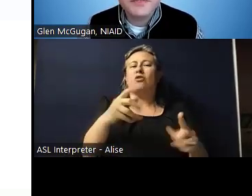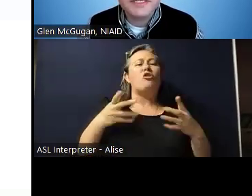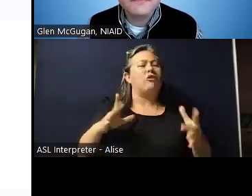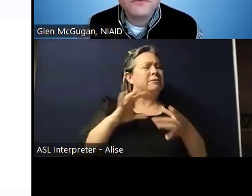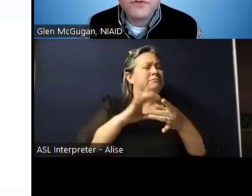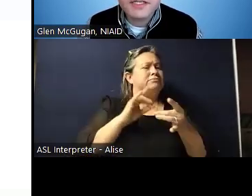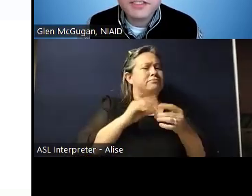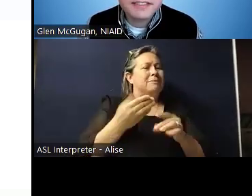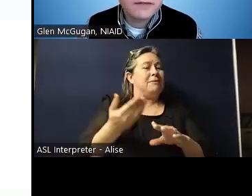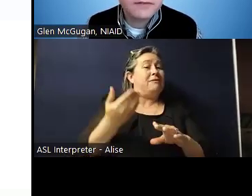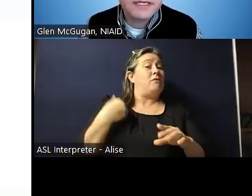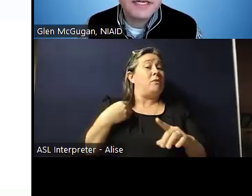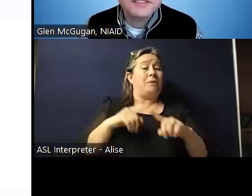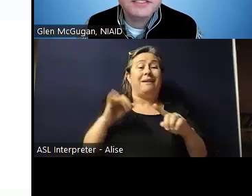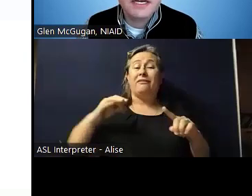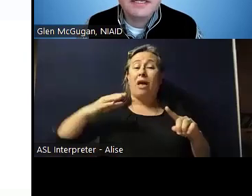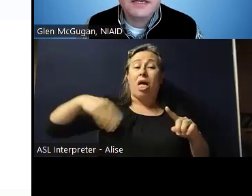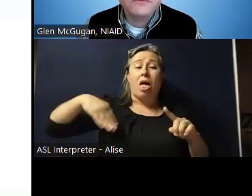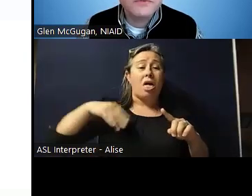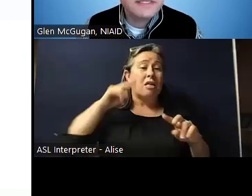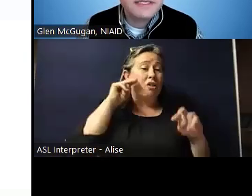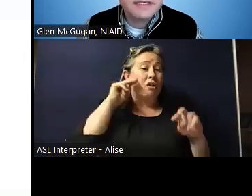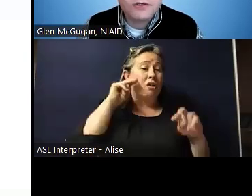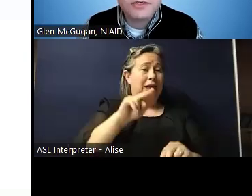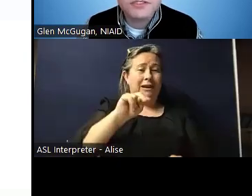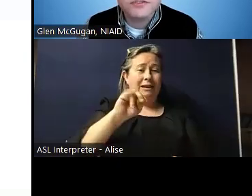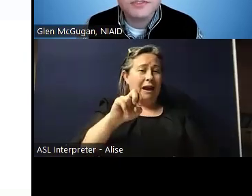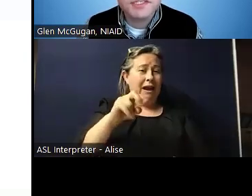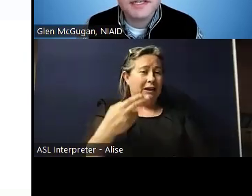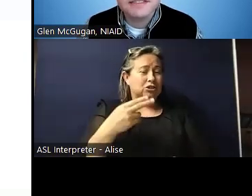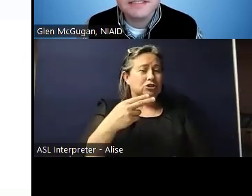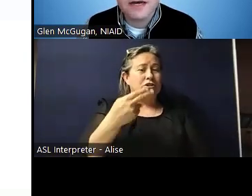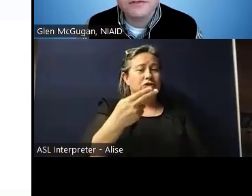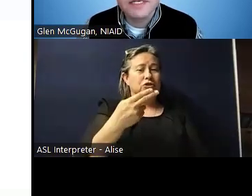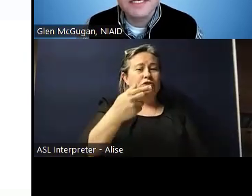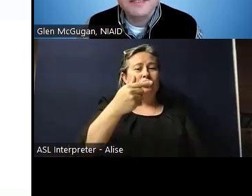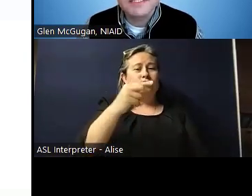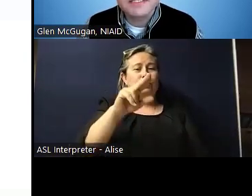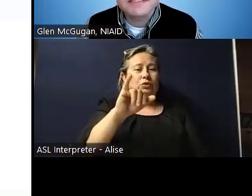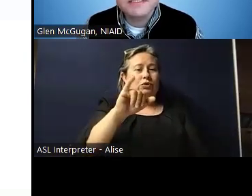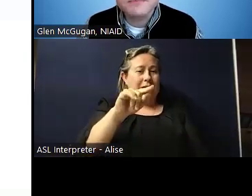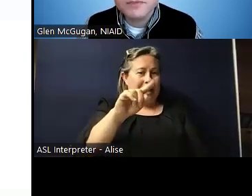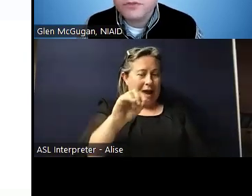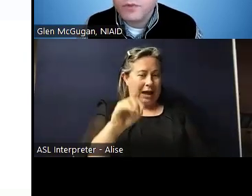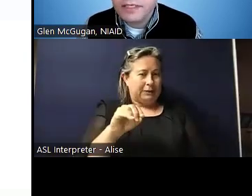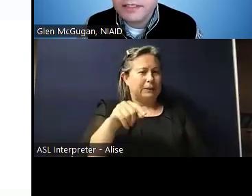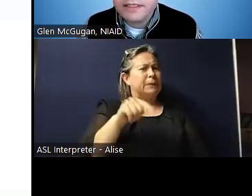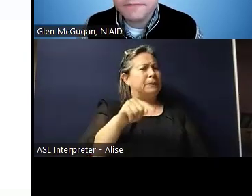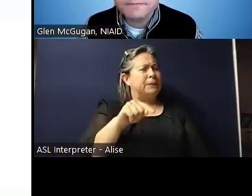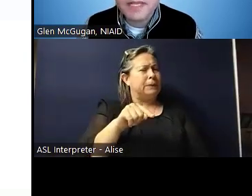but if you've not checked out the NIH Guide, I really encourage you to check this out because this is published weekly,